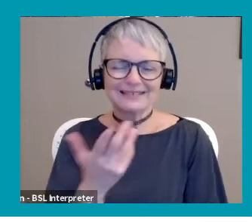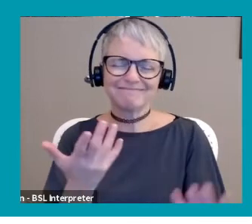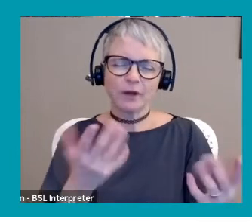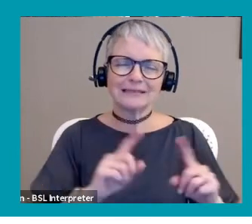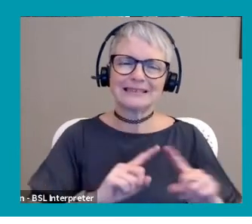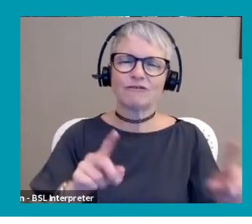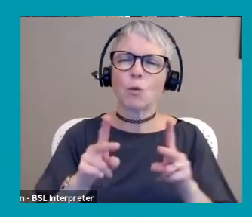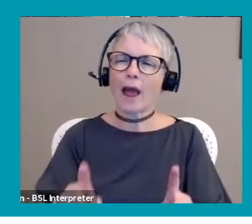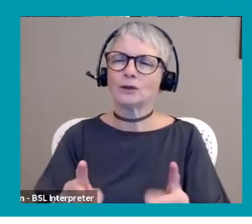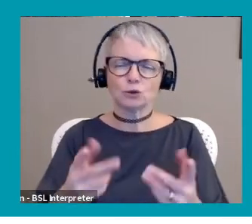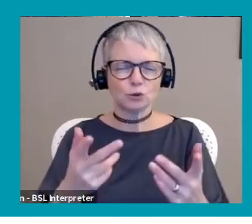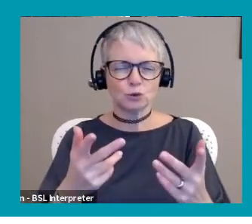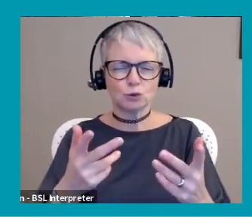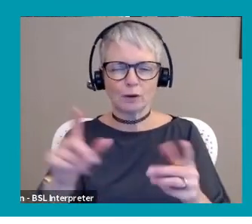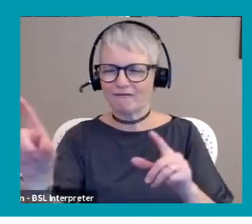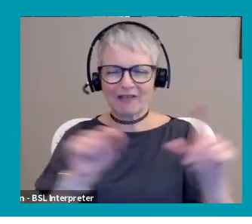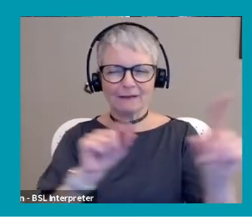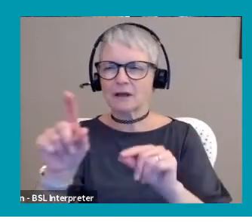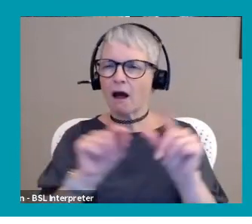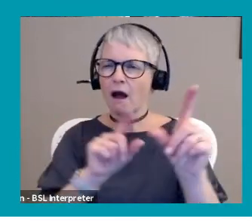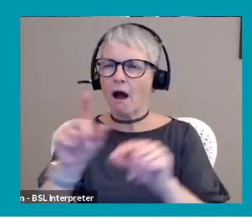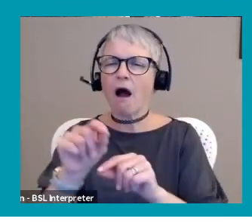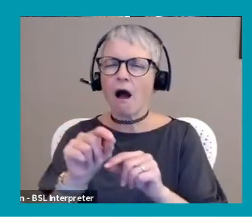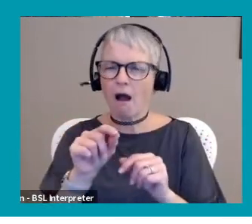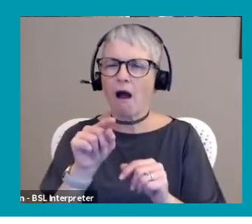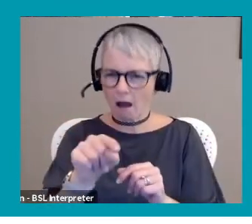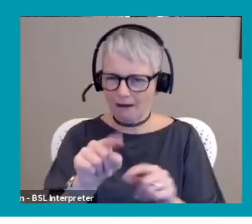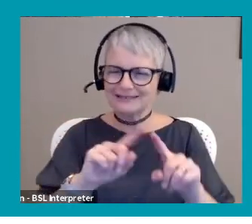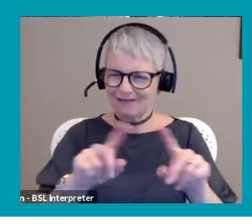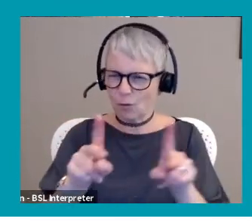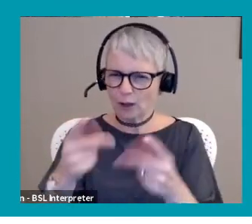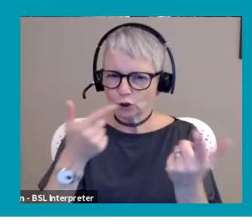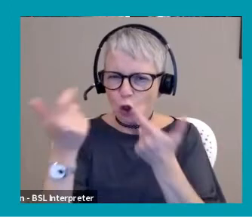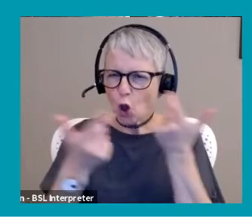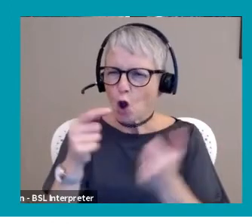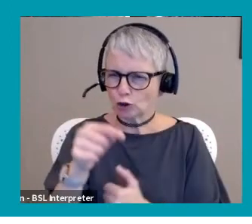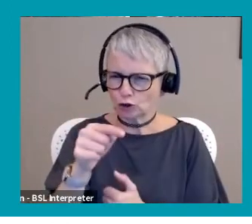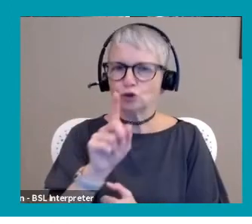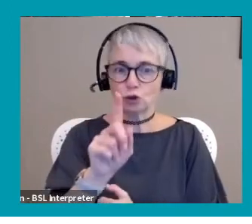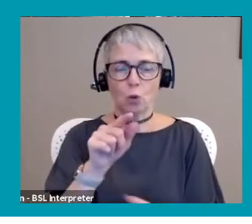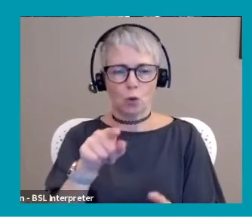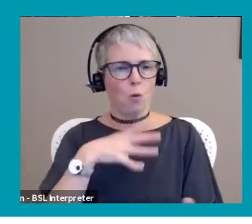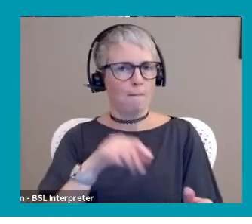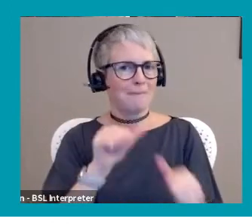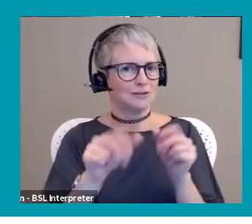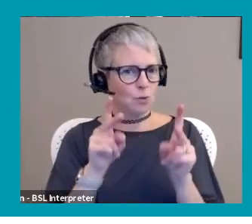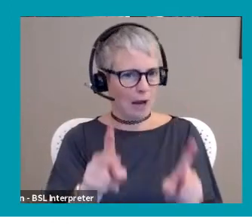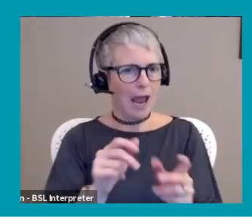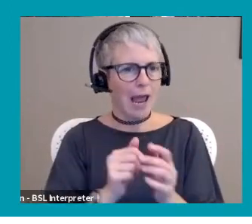job search engines. So you want to make sure you are maximising and using the filter tabs